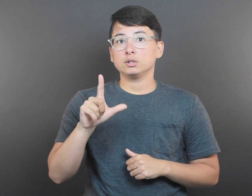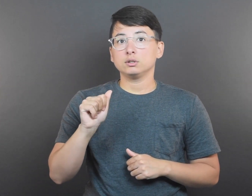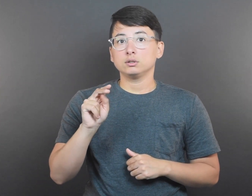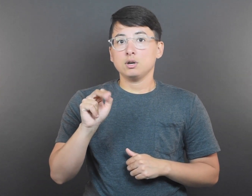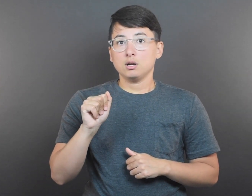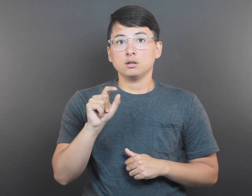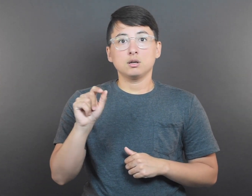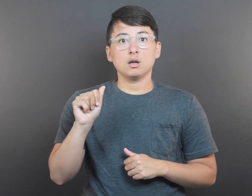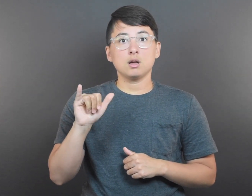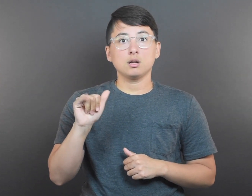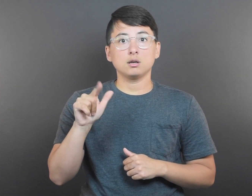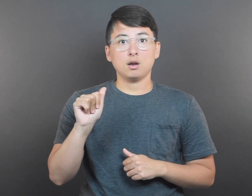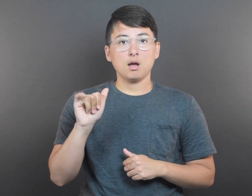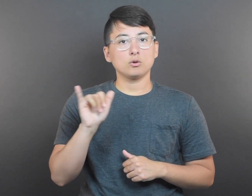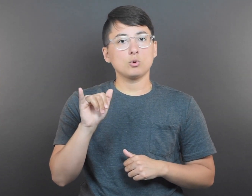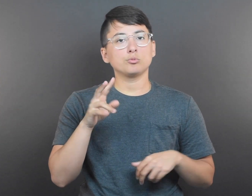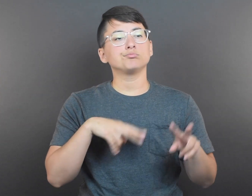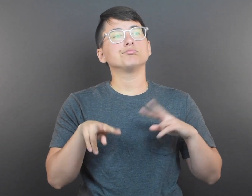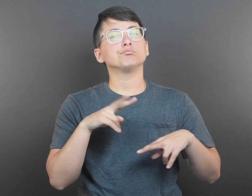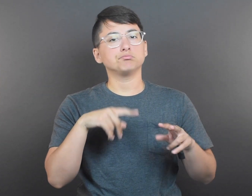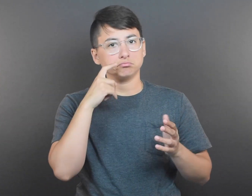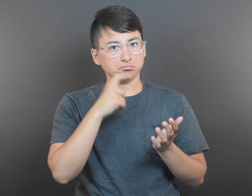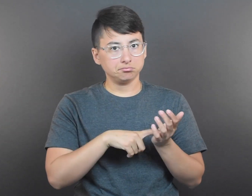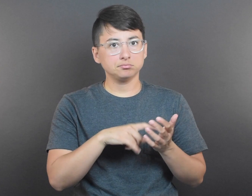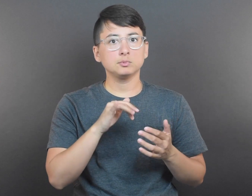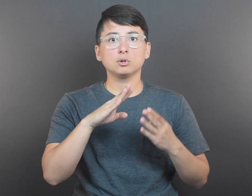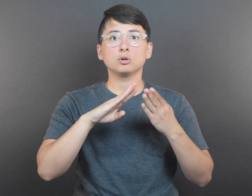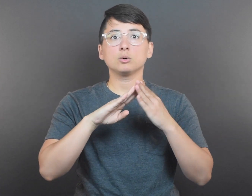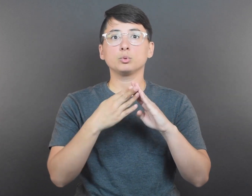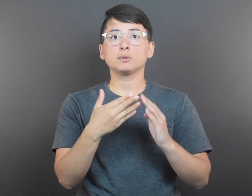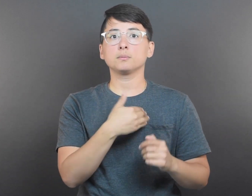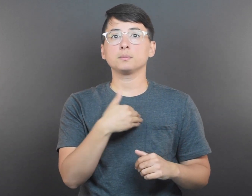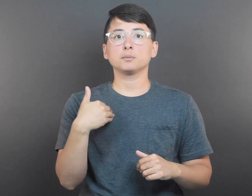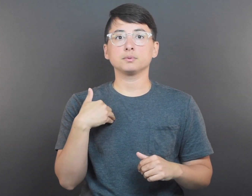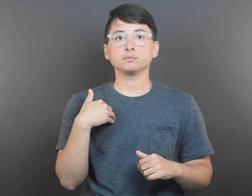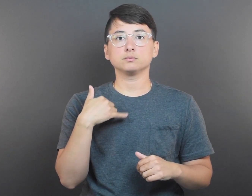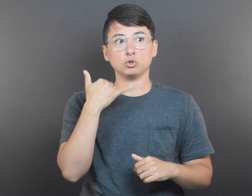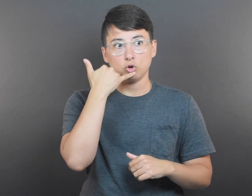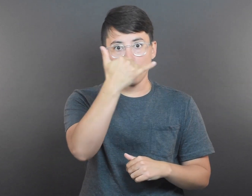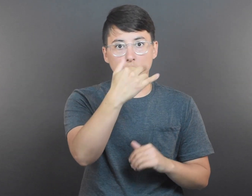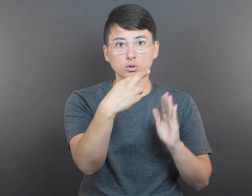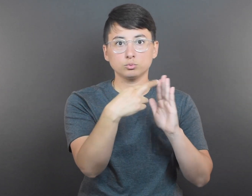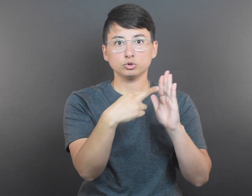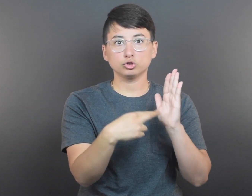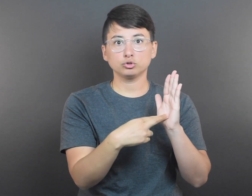Chiclana-Ayala observed, “Community members called to register only because trusted community